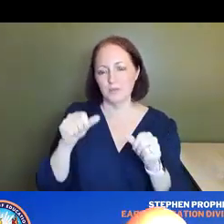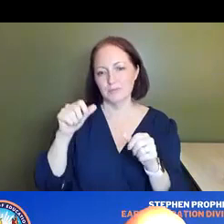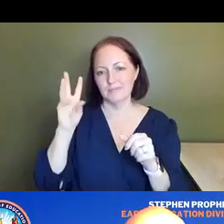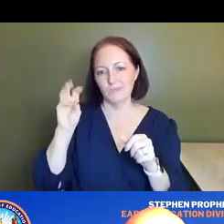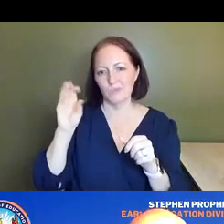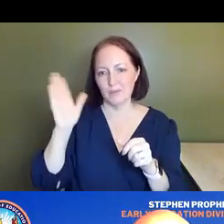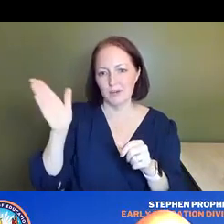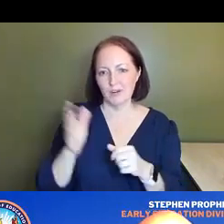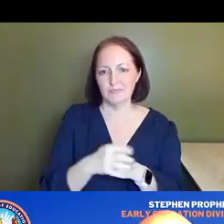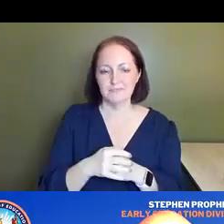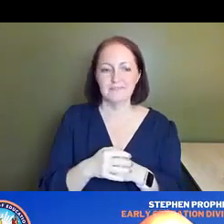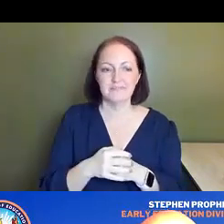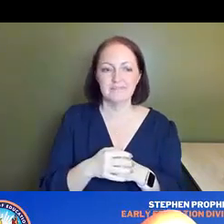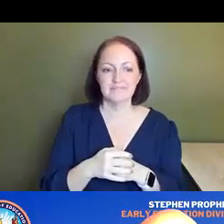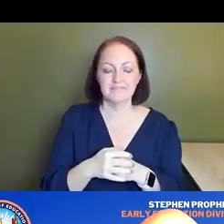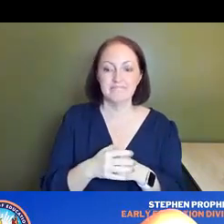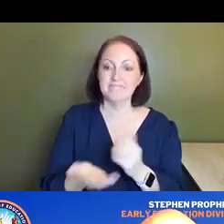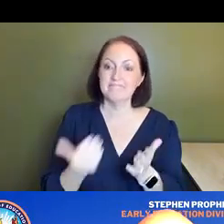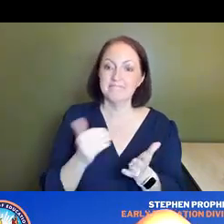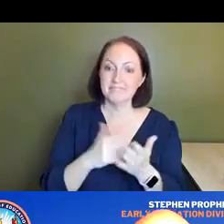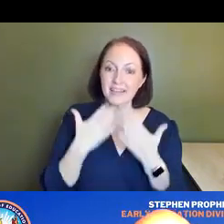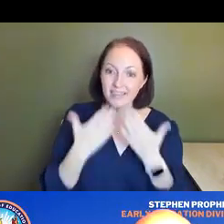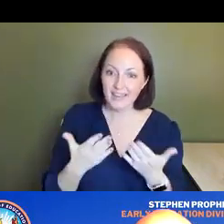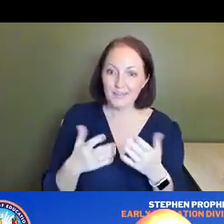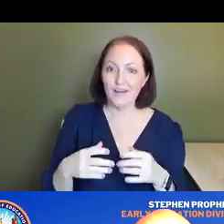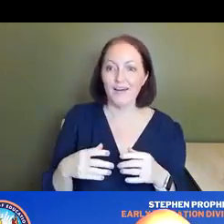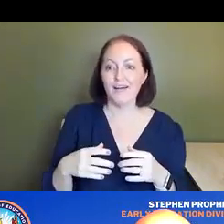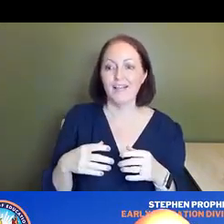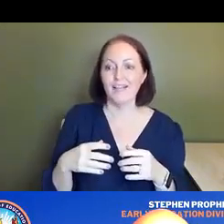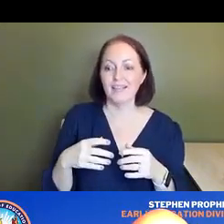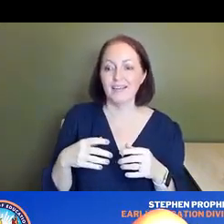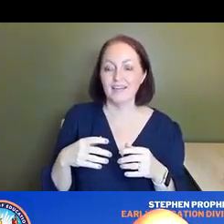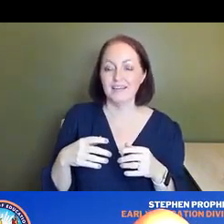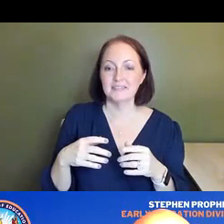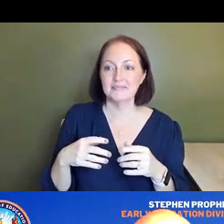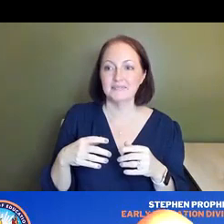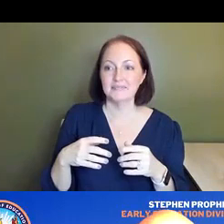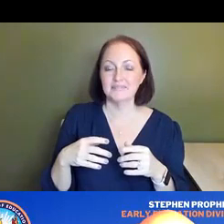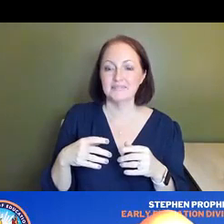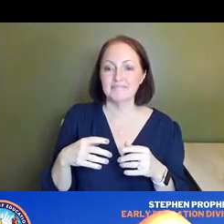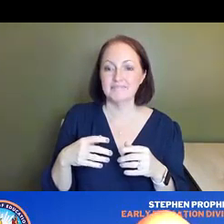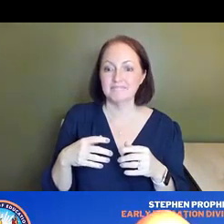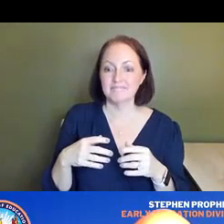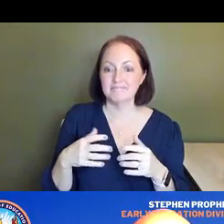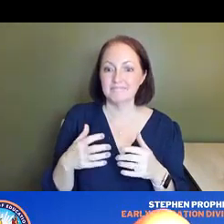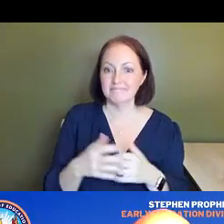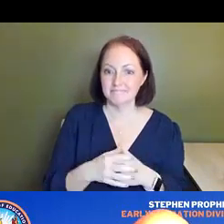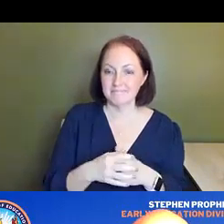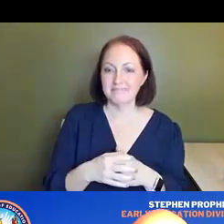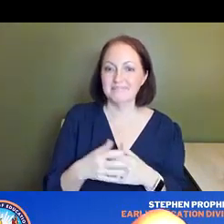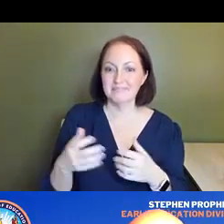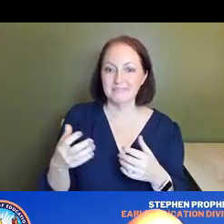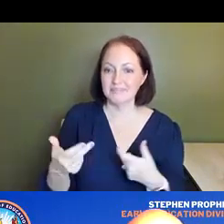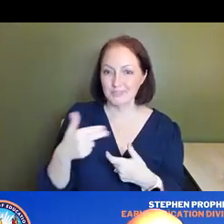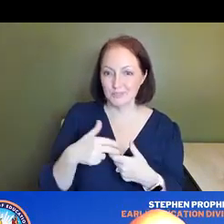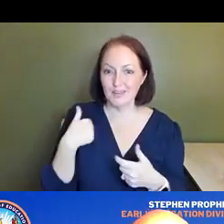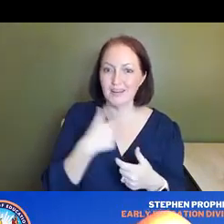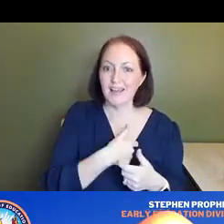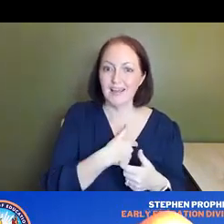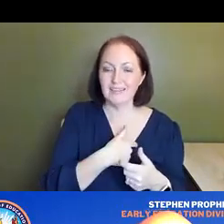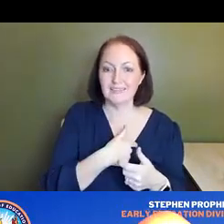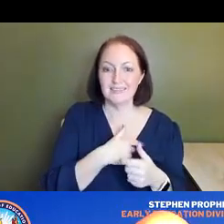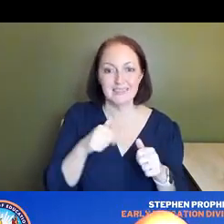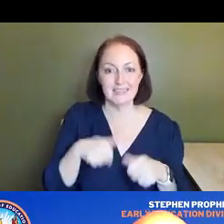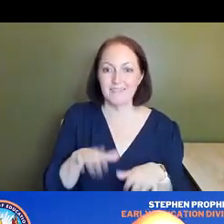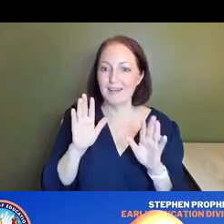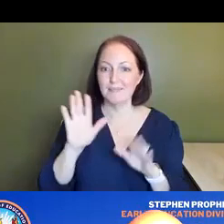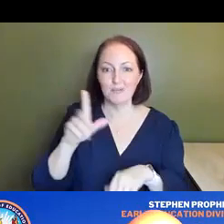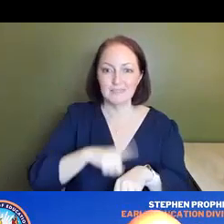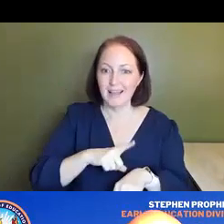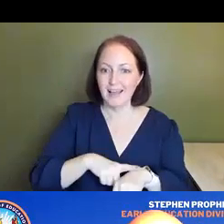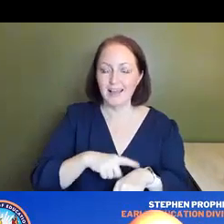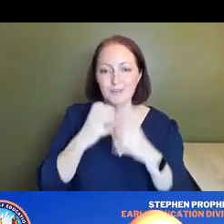thank you all so much for for you know joining us and giving up your time your valuable time